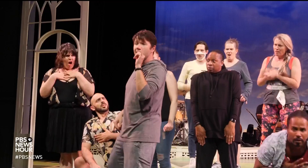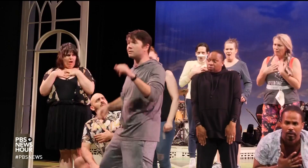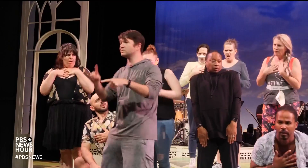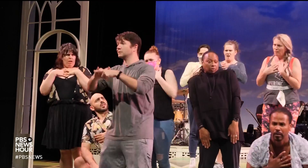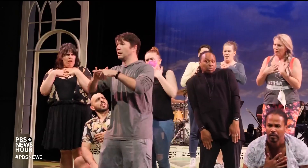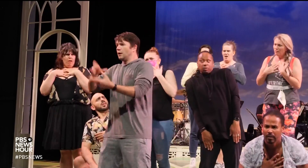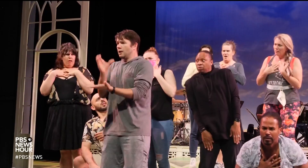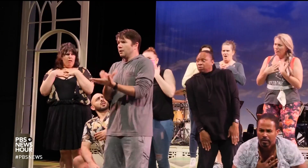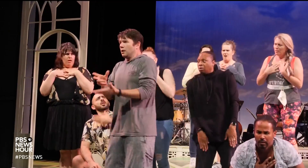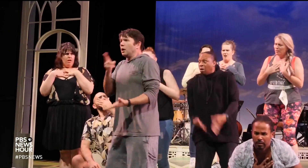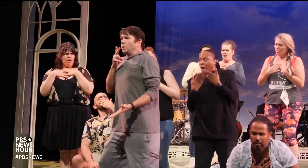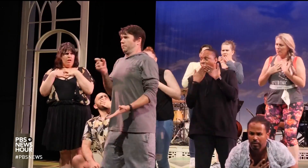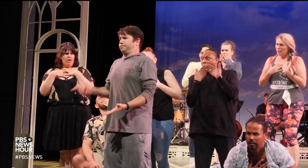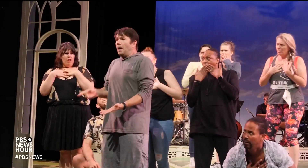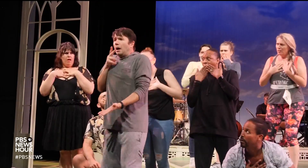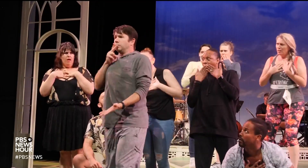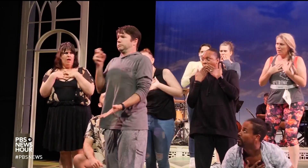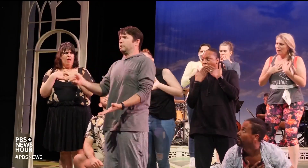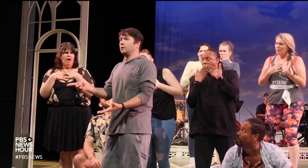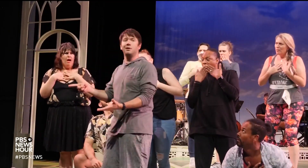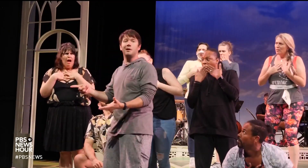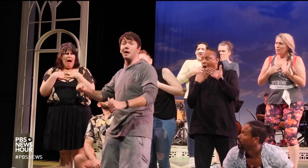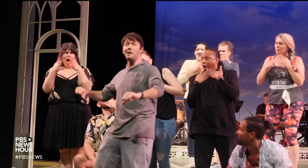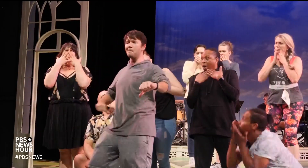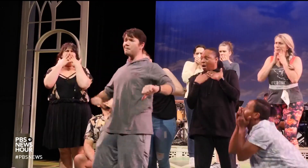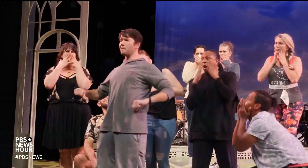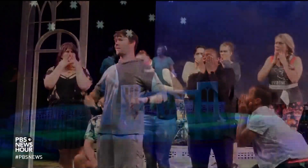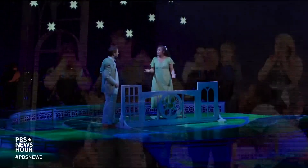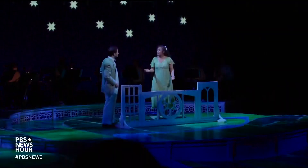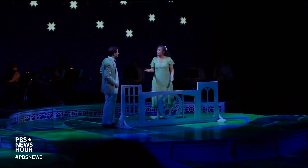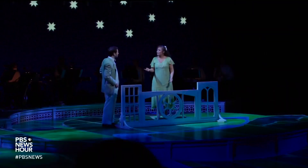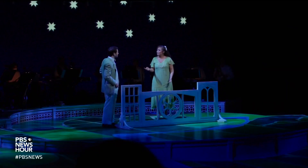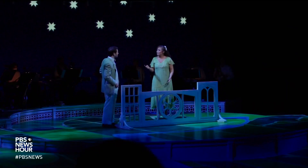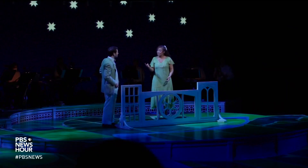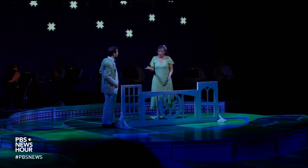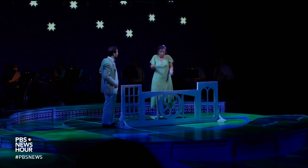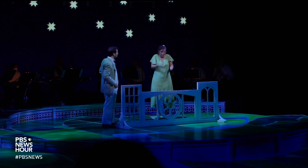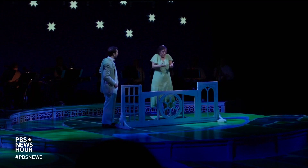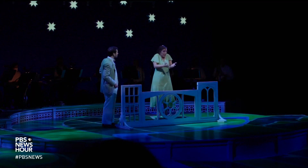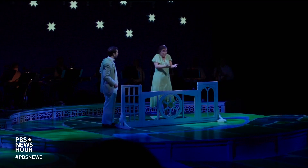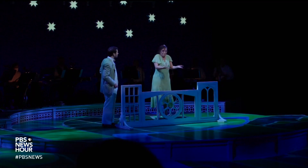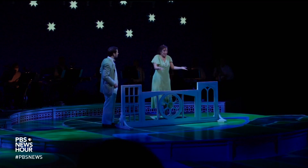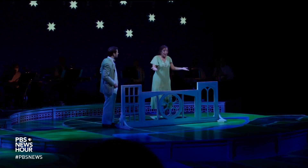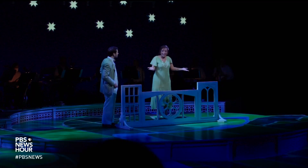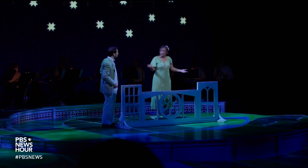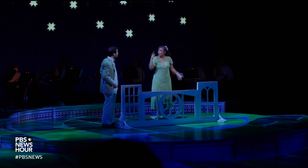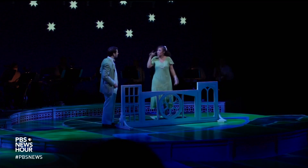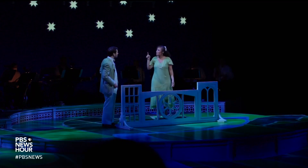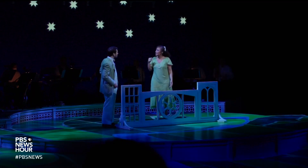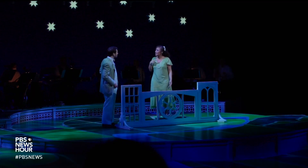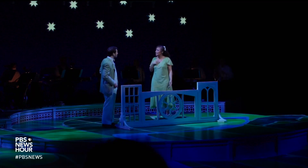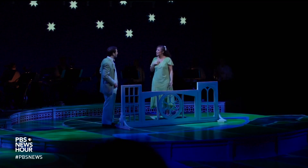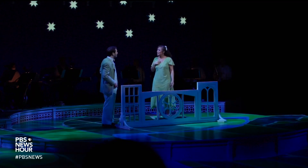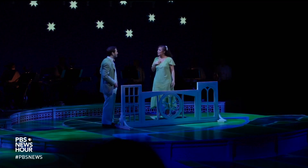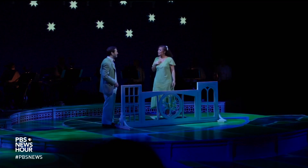buying instruments for a non existent Children's band. Mary in Peru, the town piano teacher and librarian sees through him